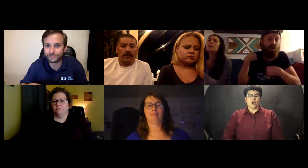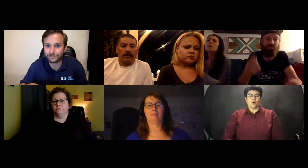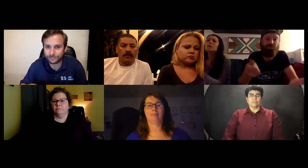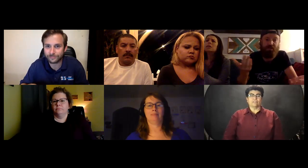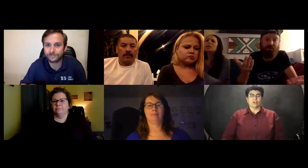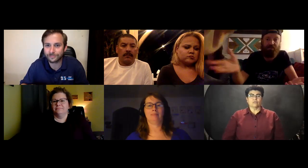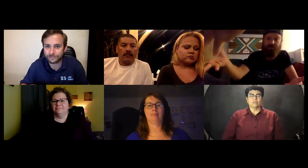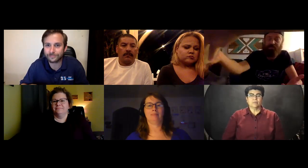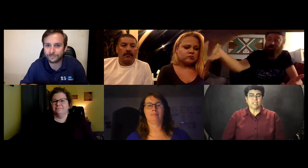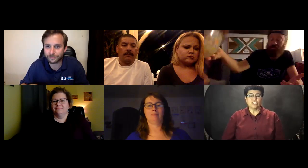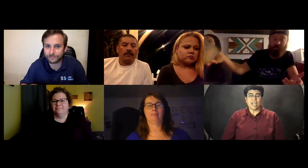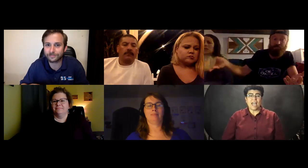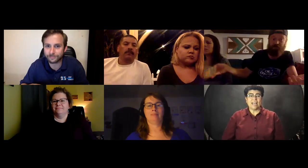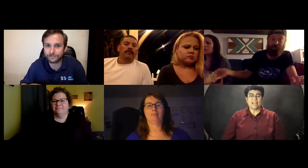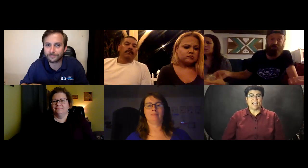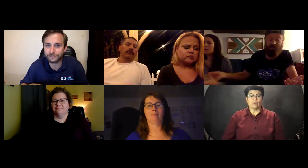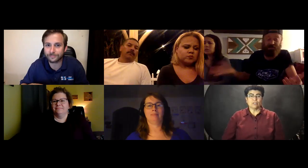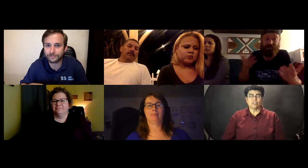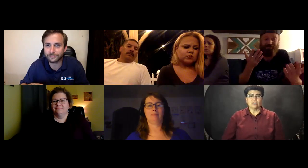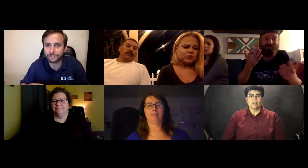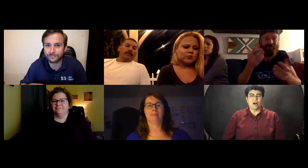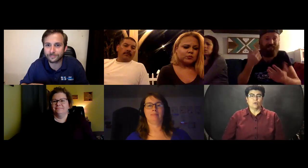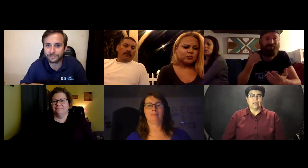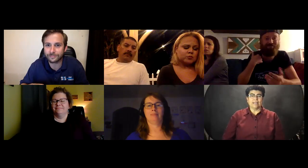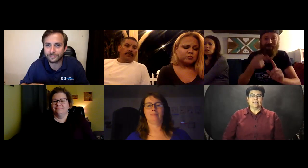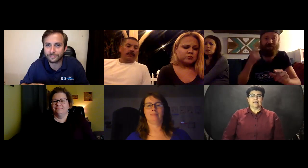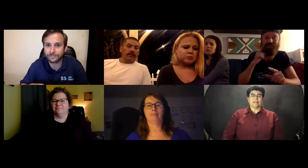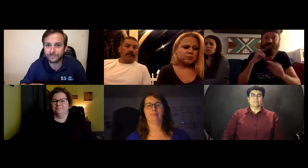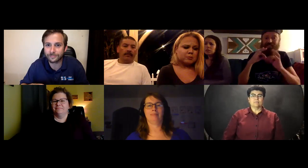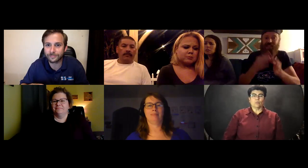with the flow